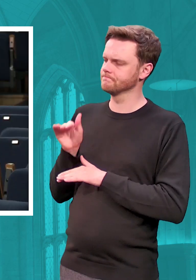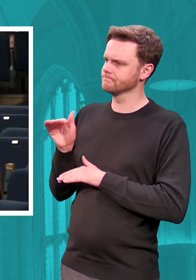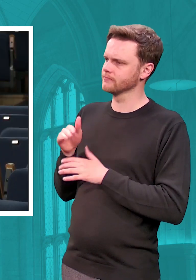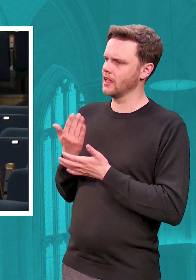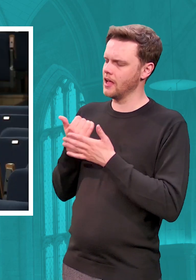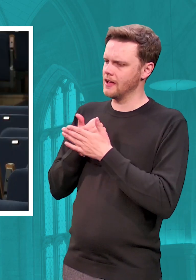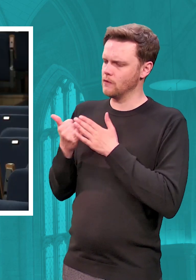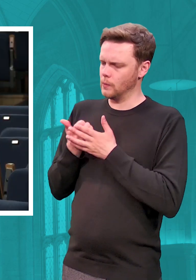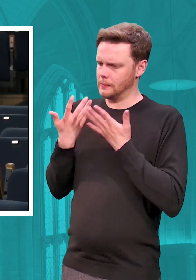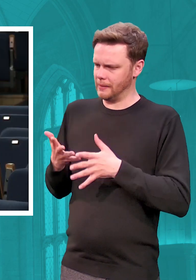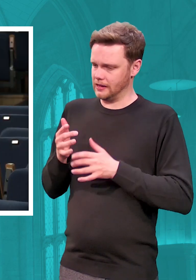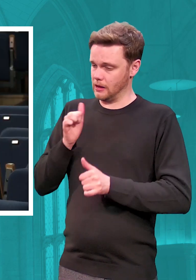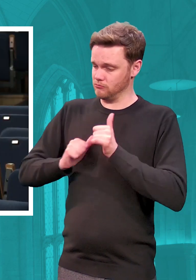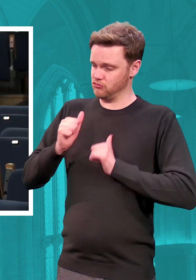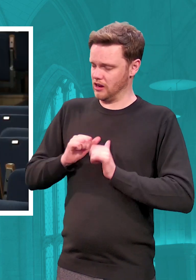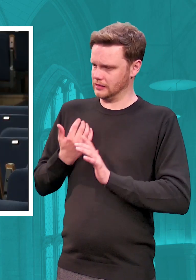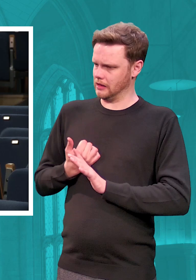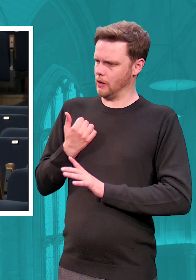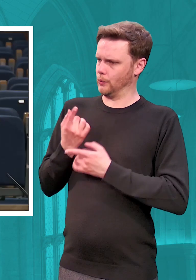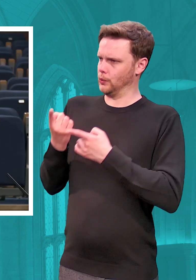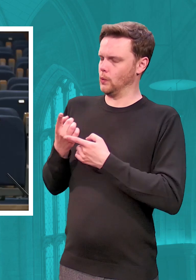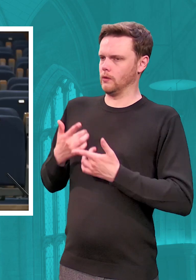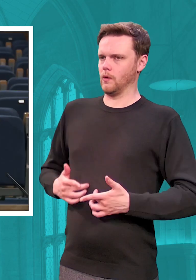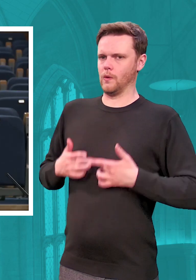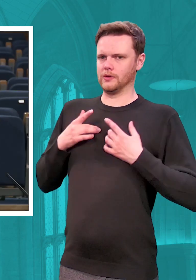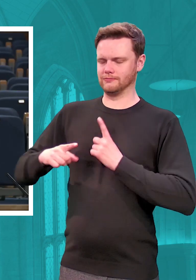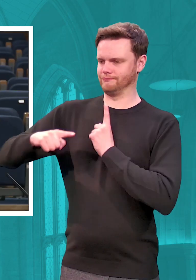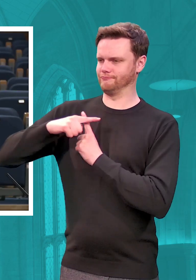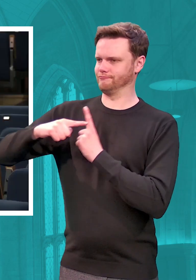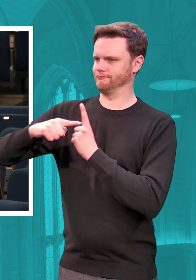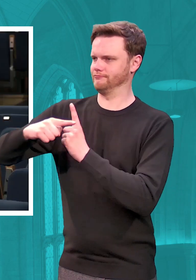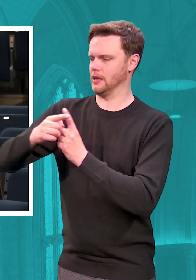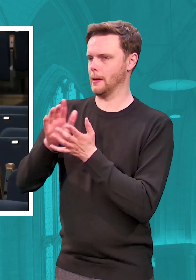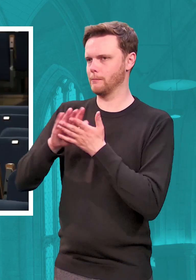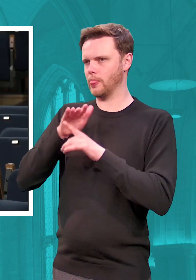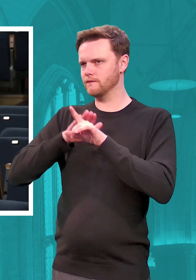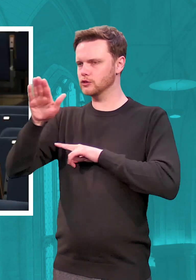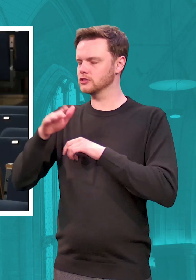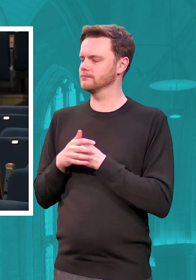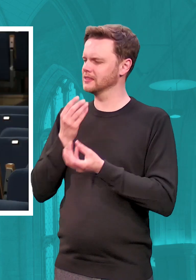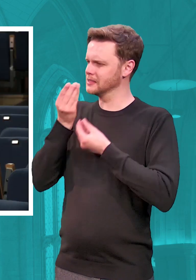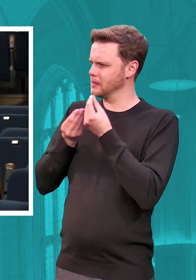at how you remain optimistic about the future. Can you explain why that it is when for instance,